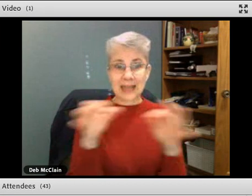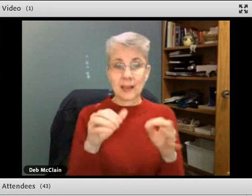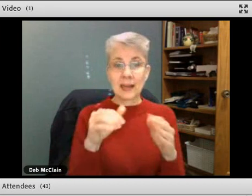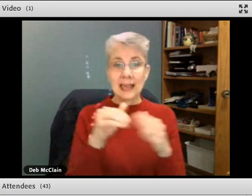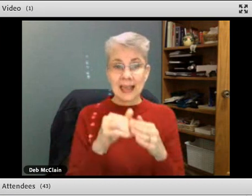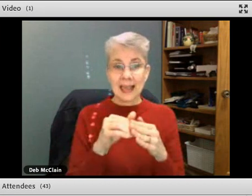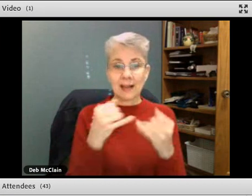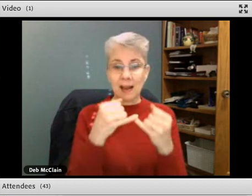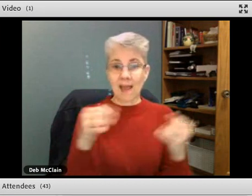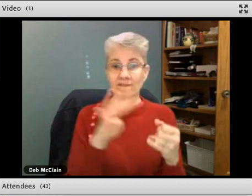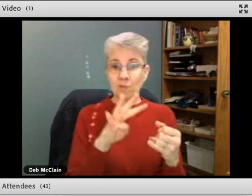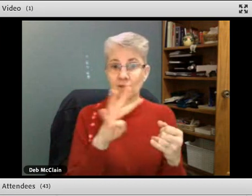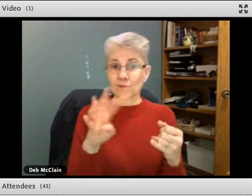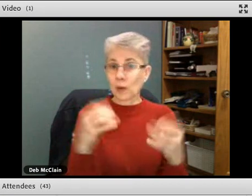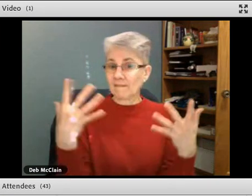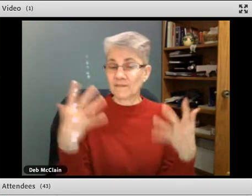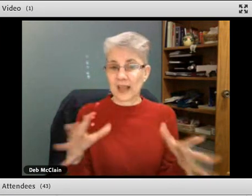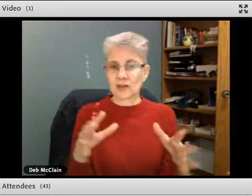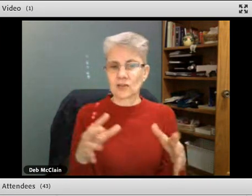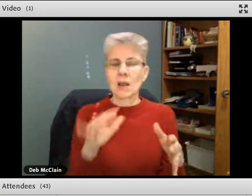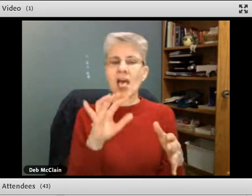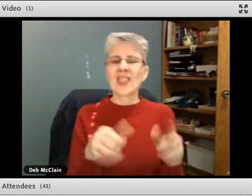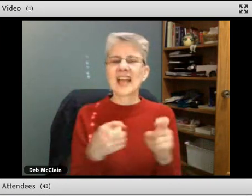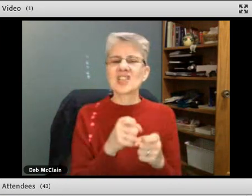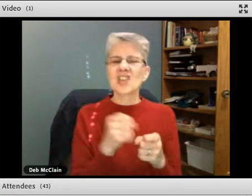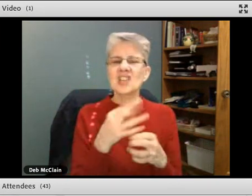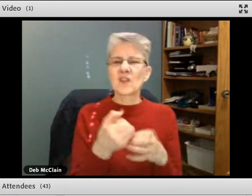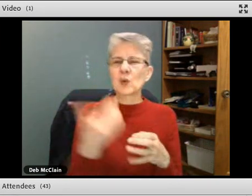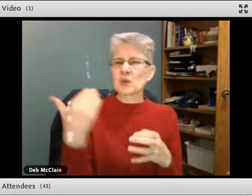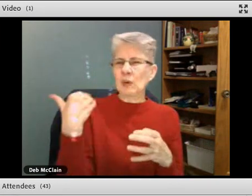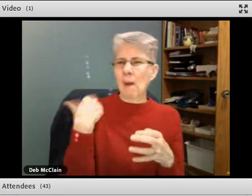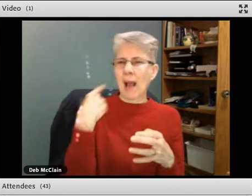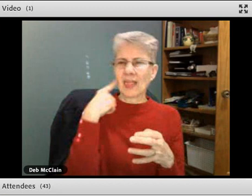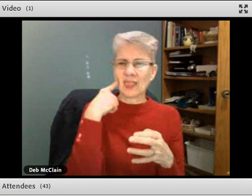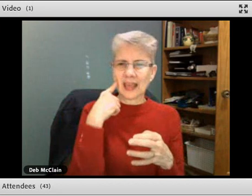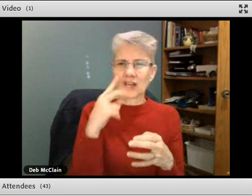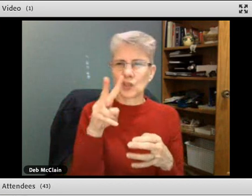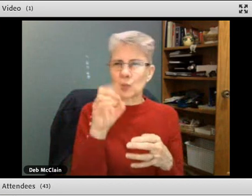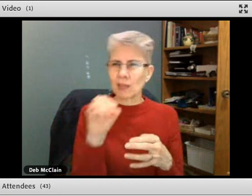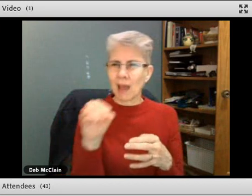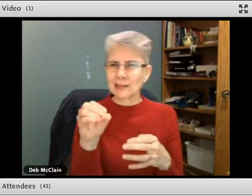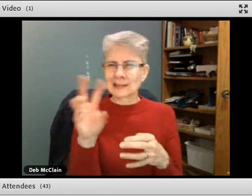I think 2006, 2008. The 440 is no longer used.